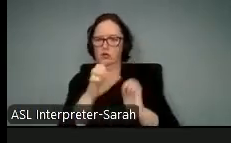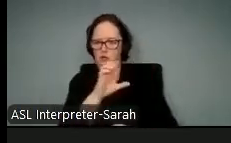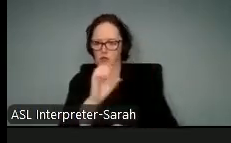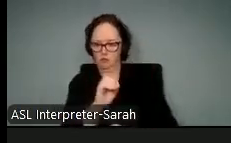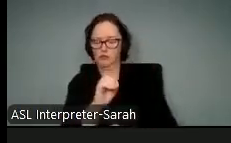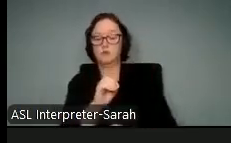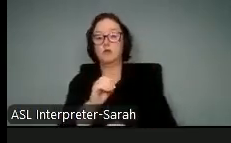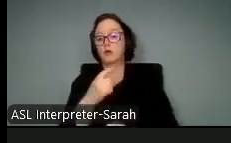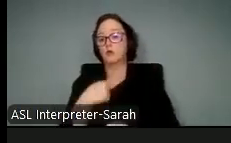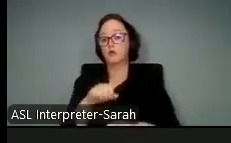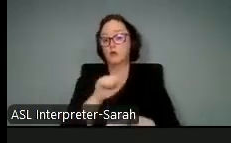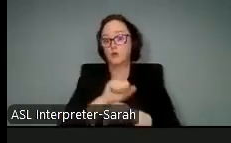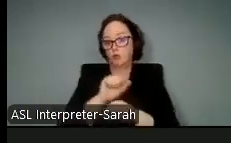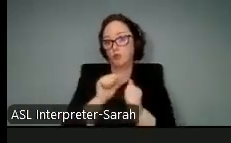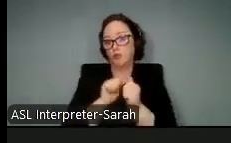to establish expectation...